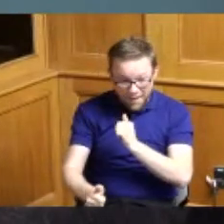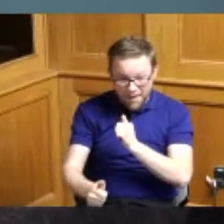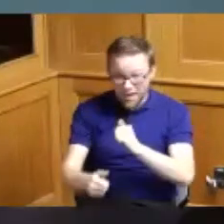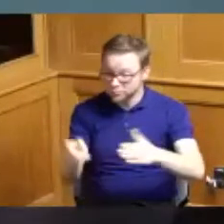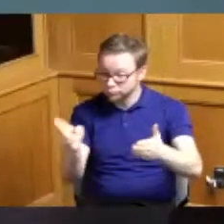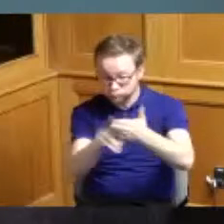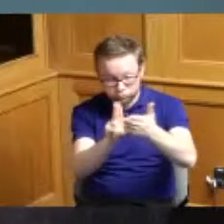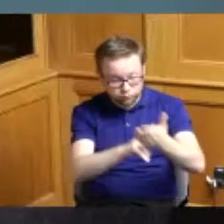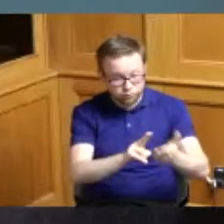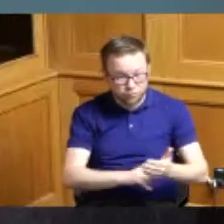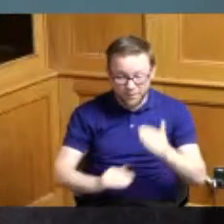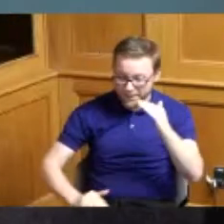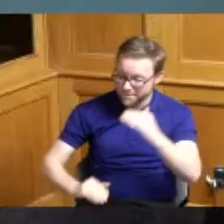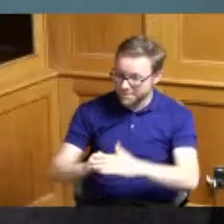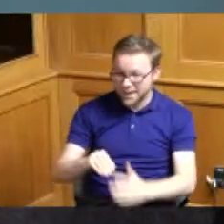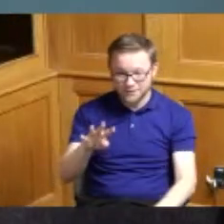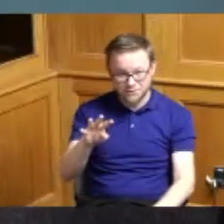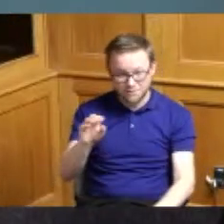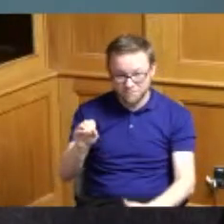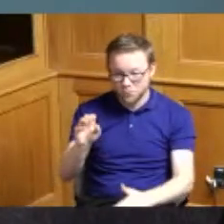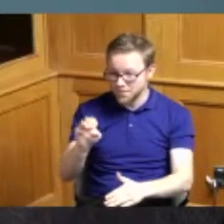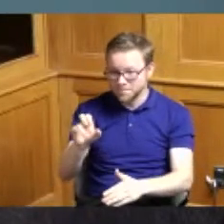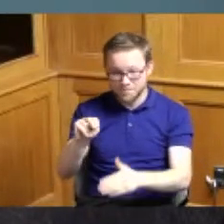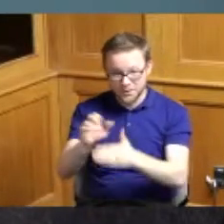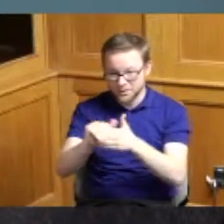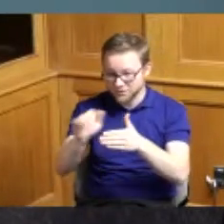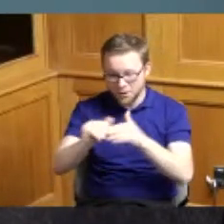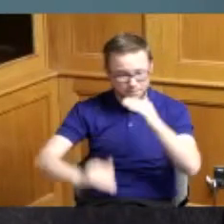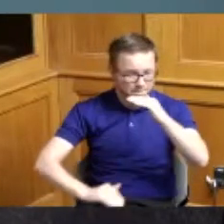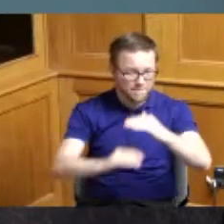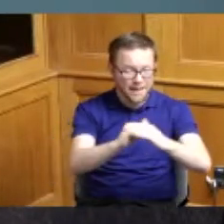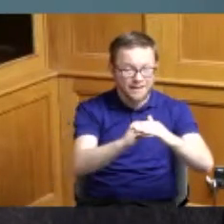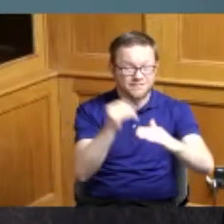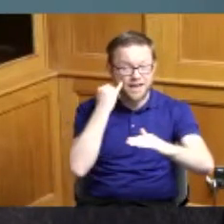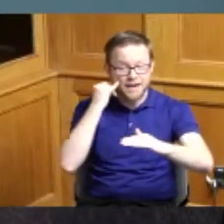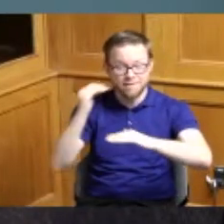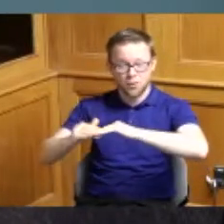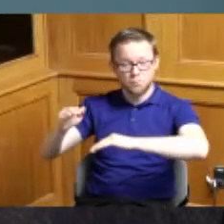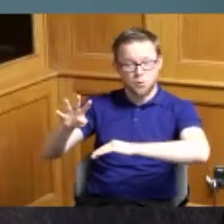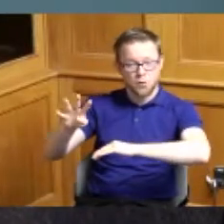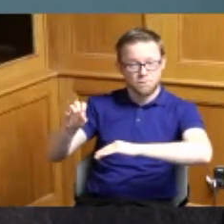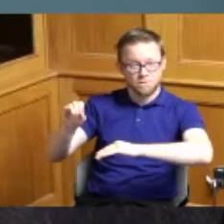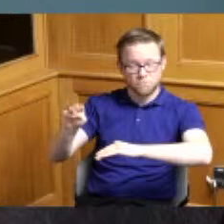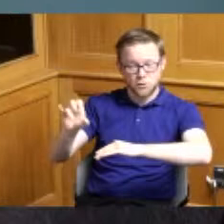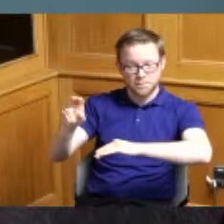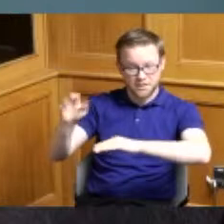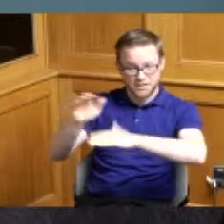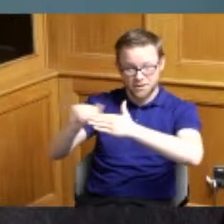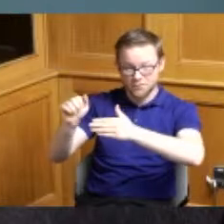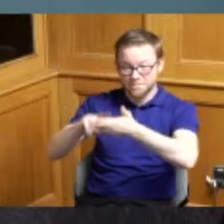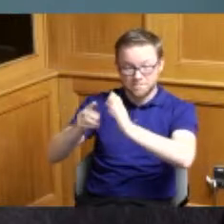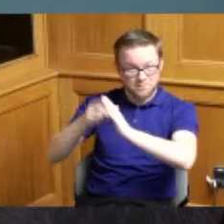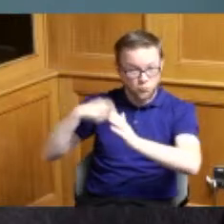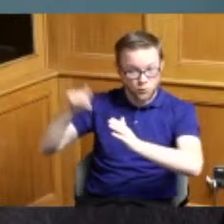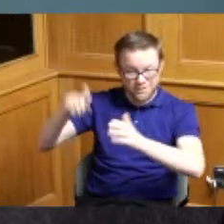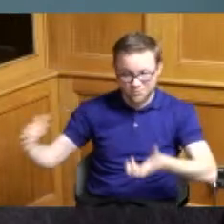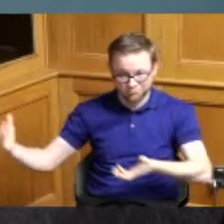will be used anything over and above would be the business community and that the Bengals are